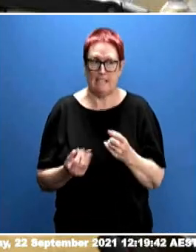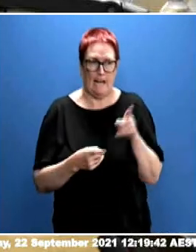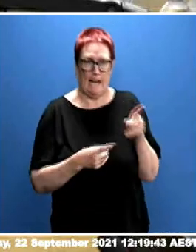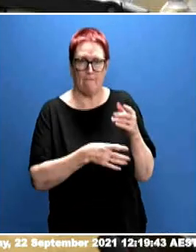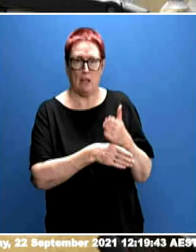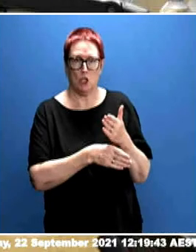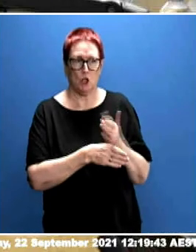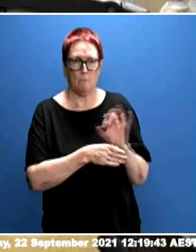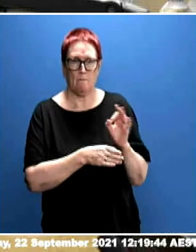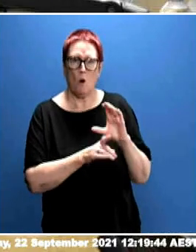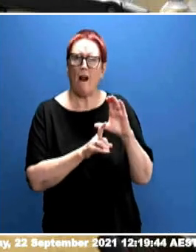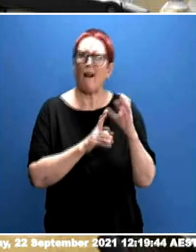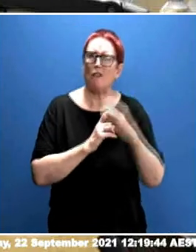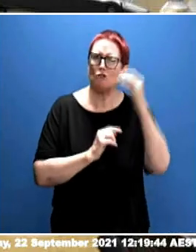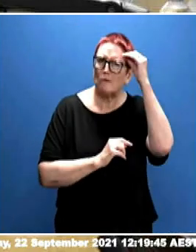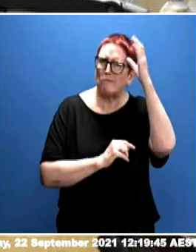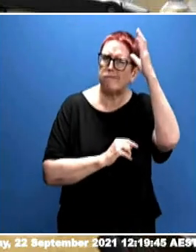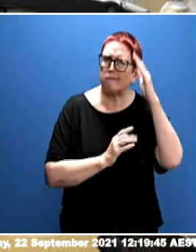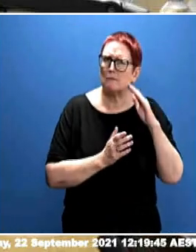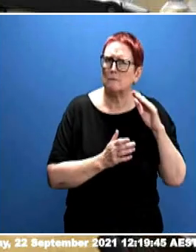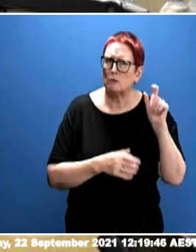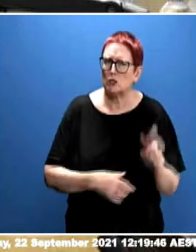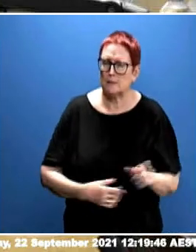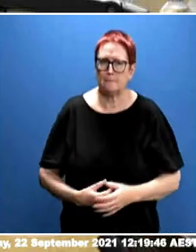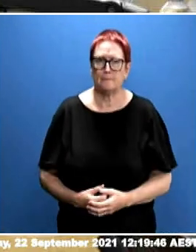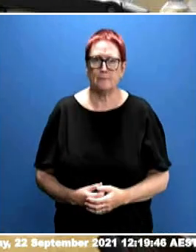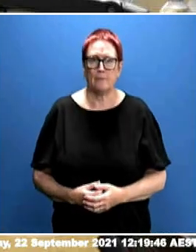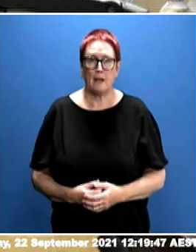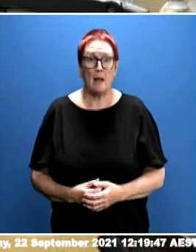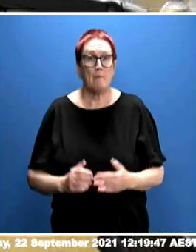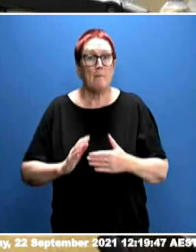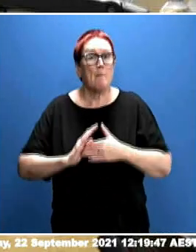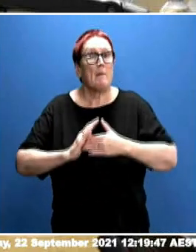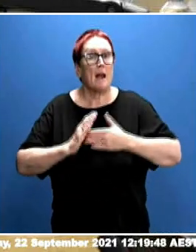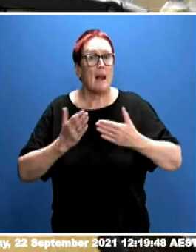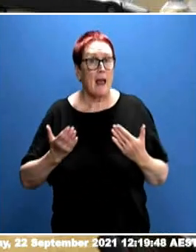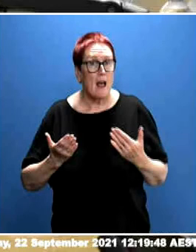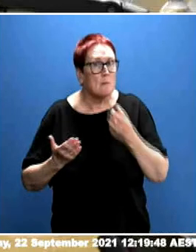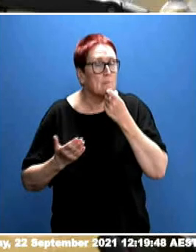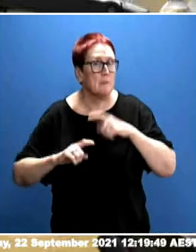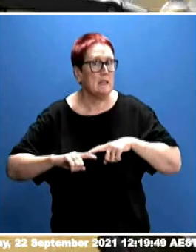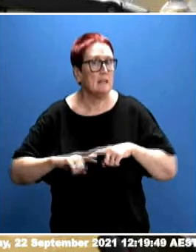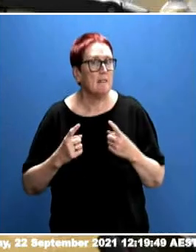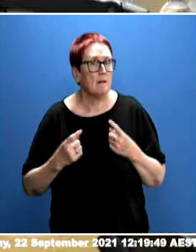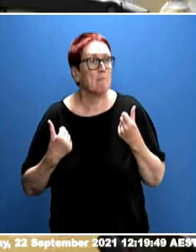particular staff member or specialist. But that now may be the case.